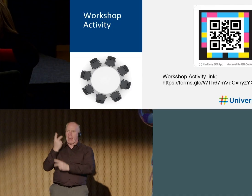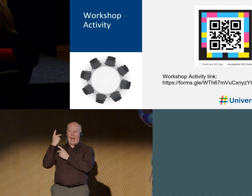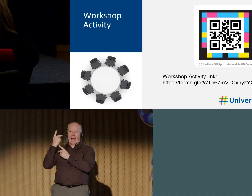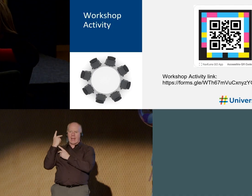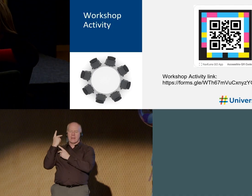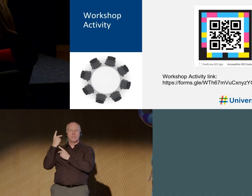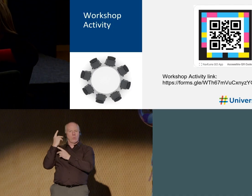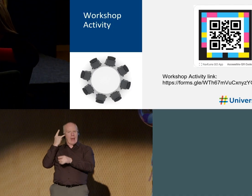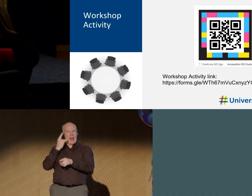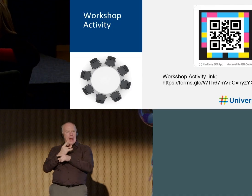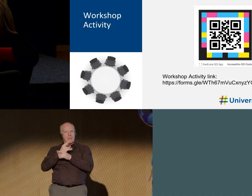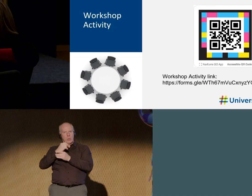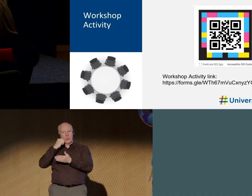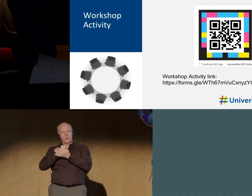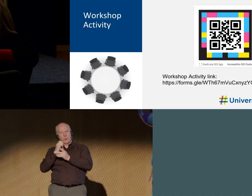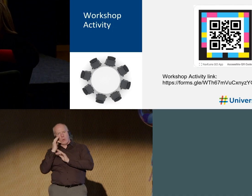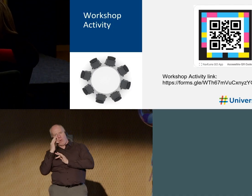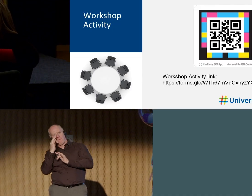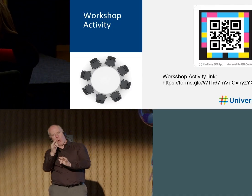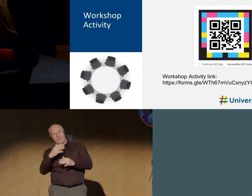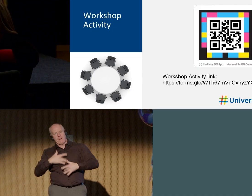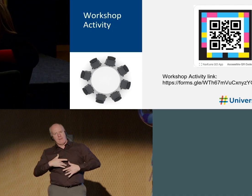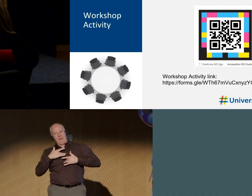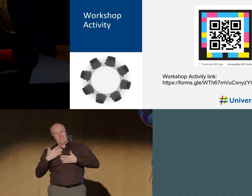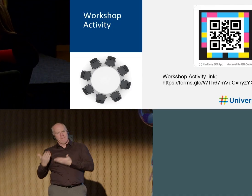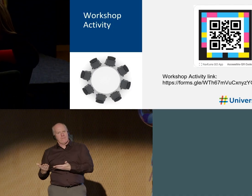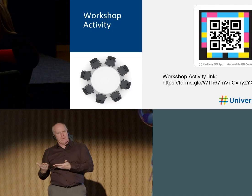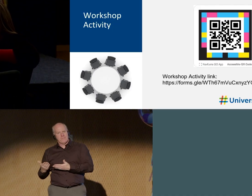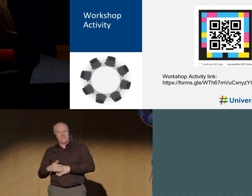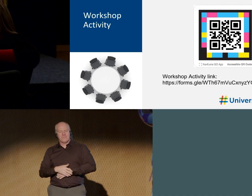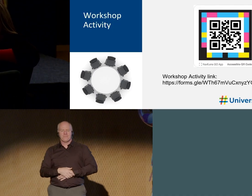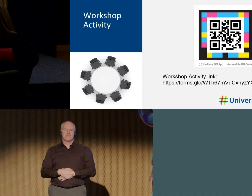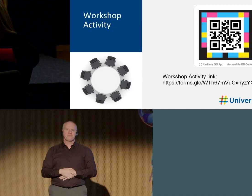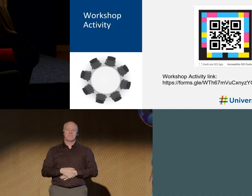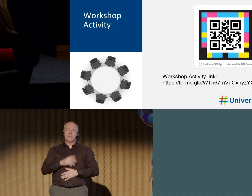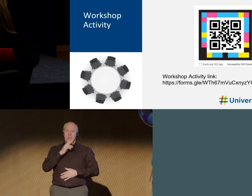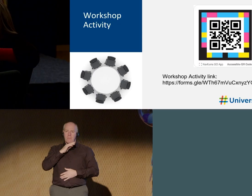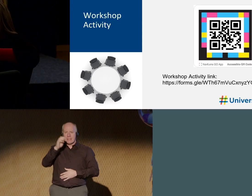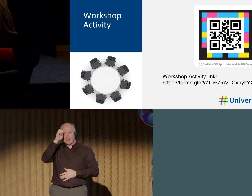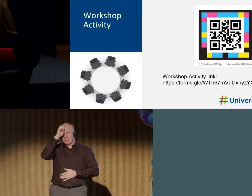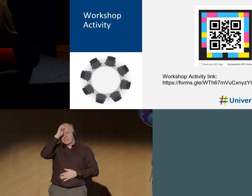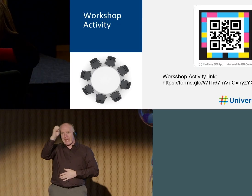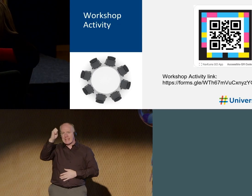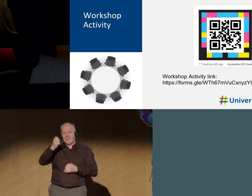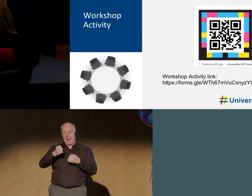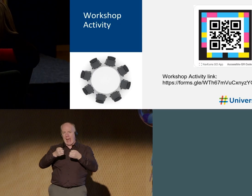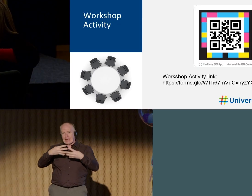students in a kind of live way. But the predictive analytics bit can be dangerous, because that can